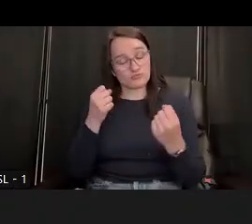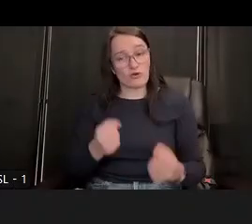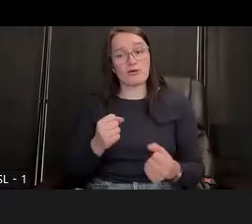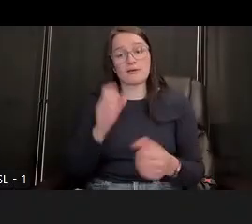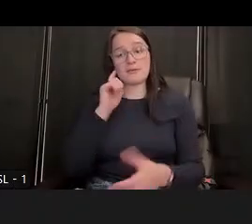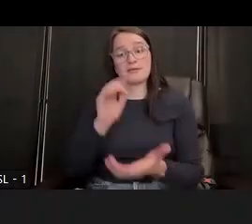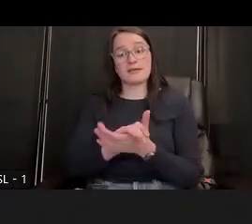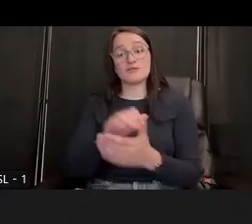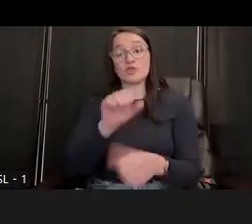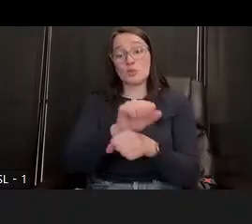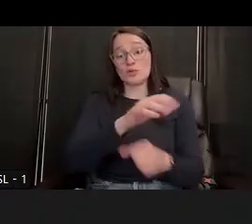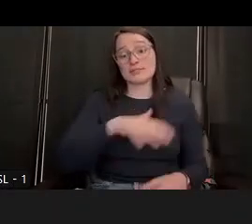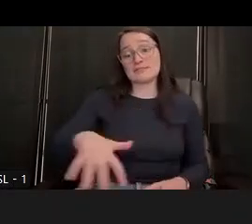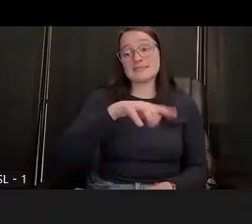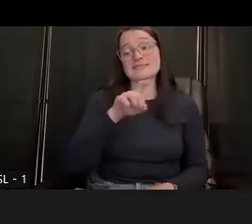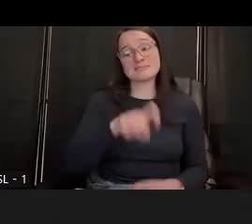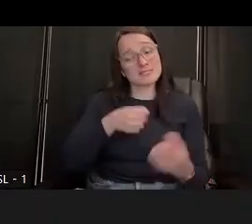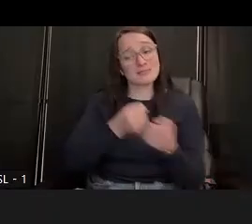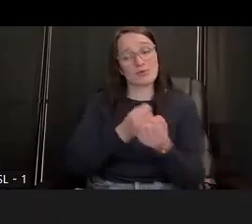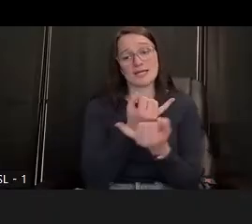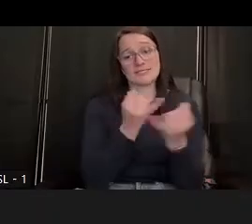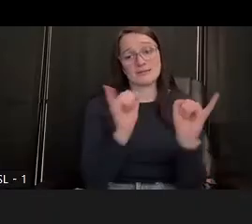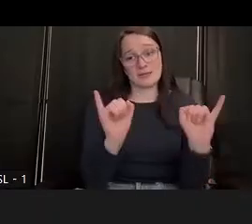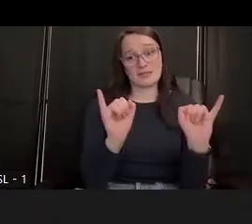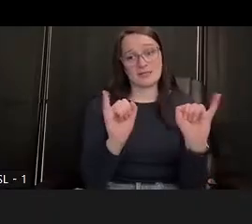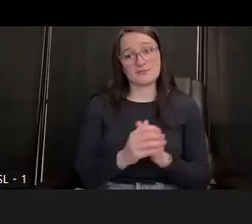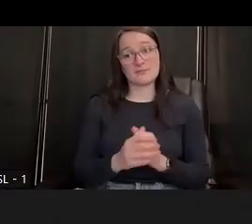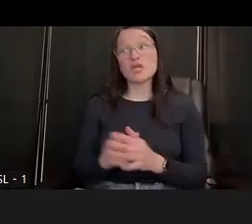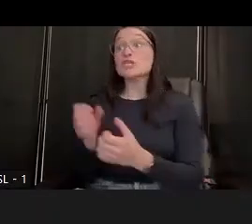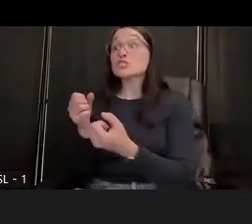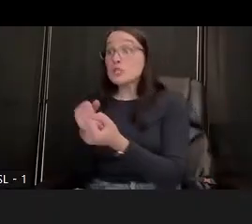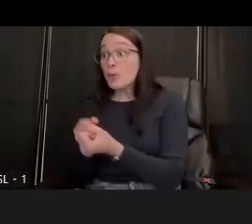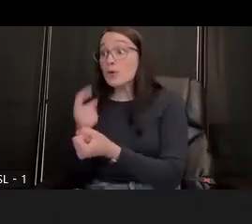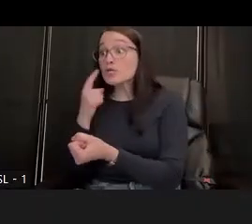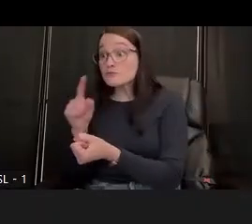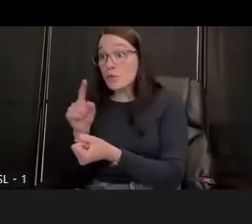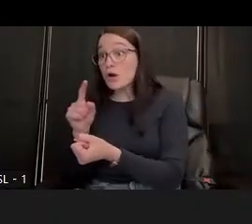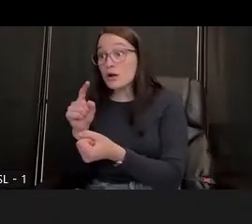not rely on supports to, you know, compensate for design, but design should be that support. This is